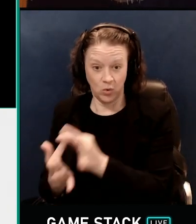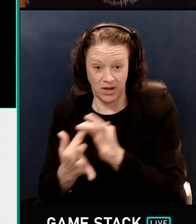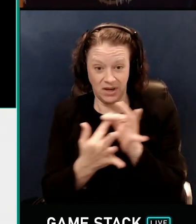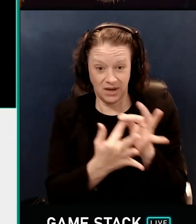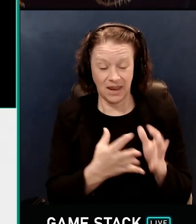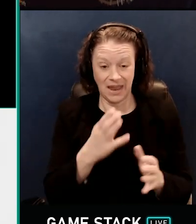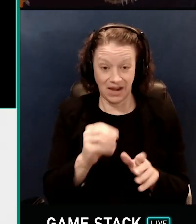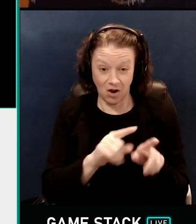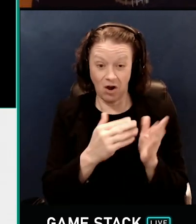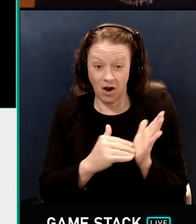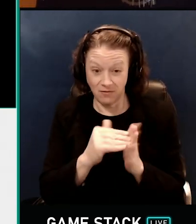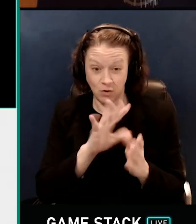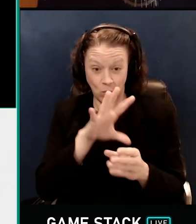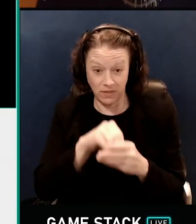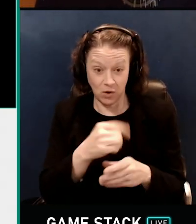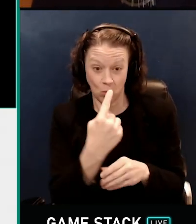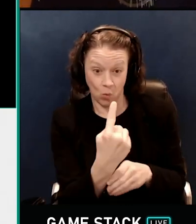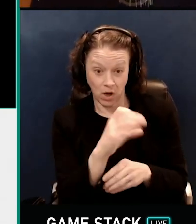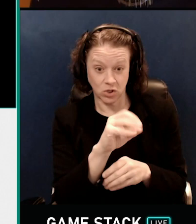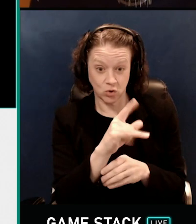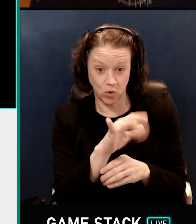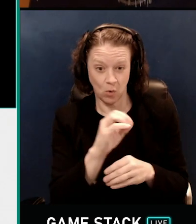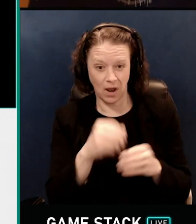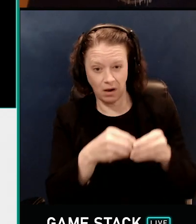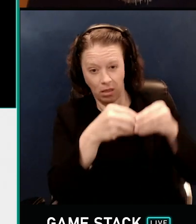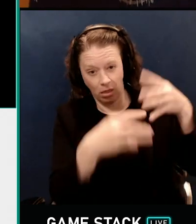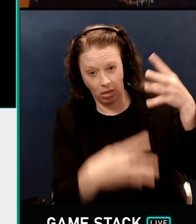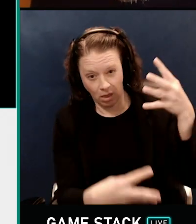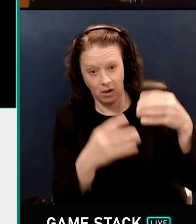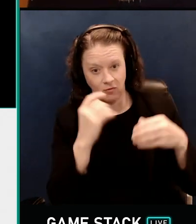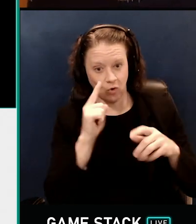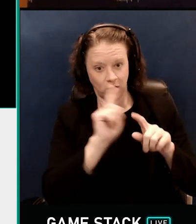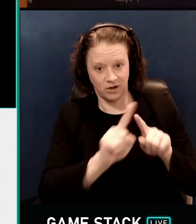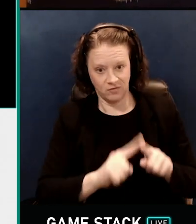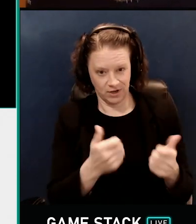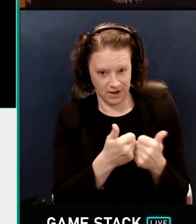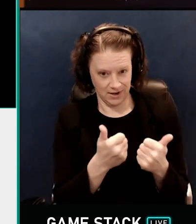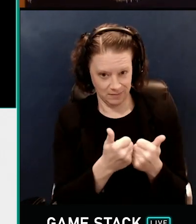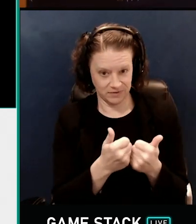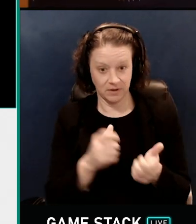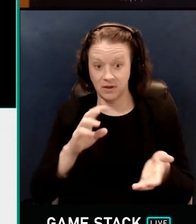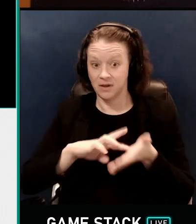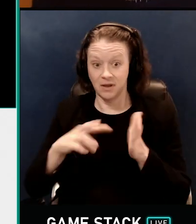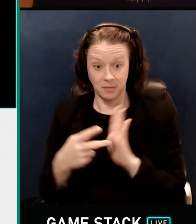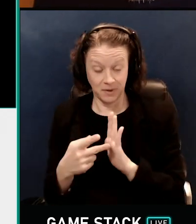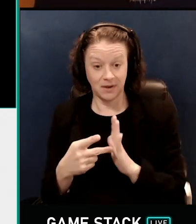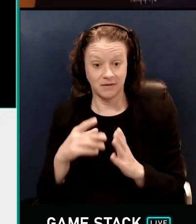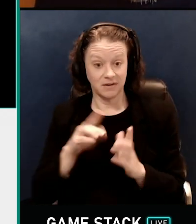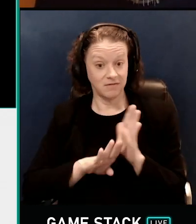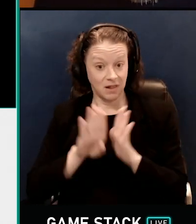even within the same studio. What this meant was that our developers had to spend